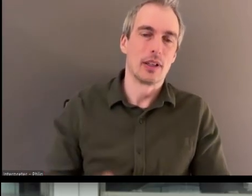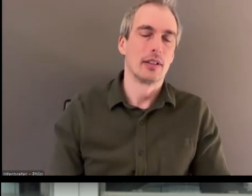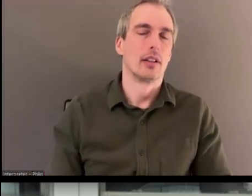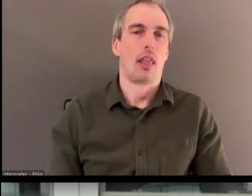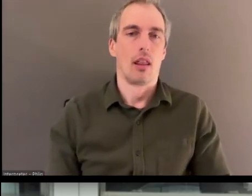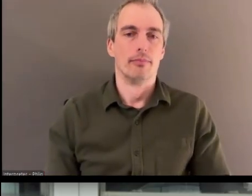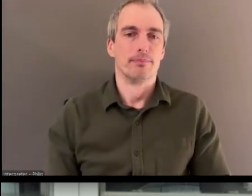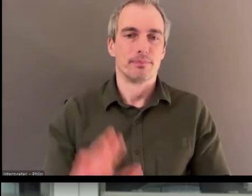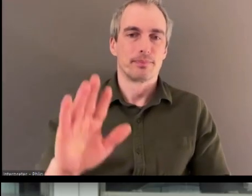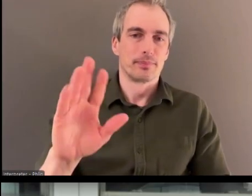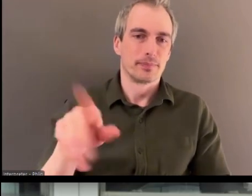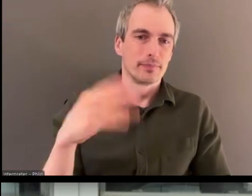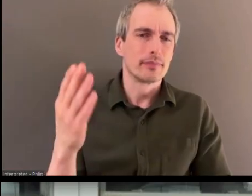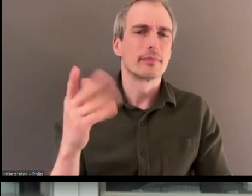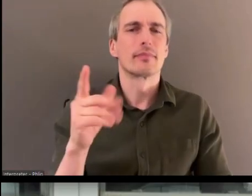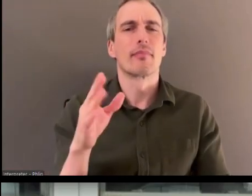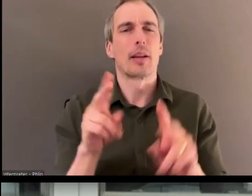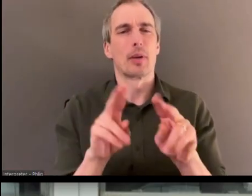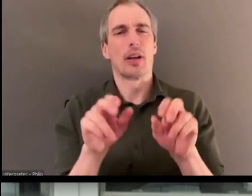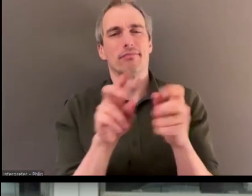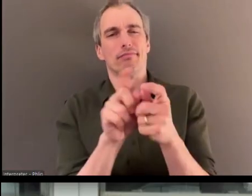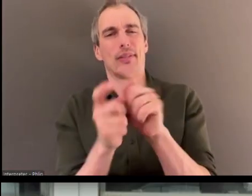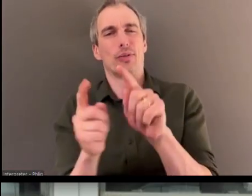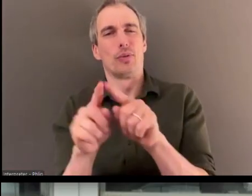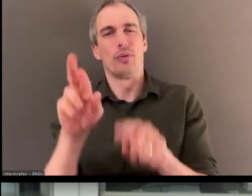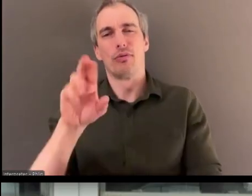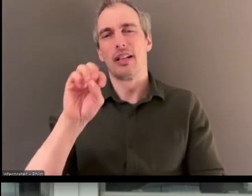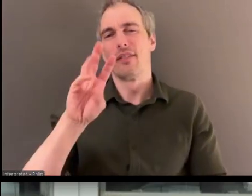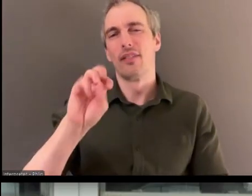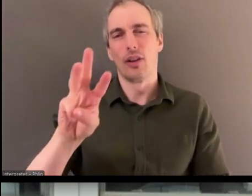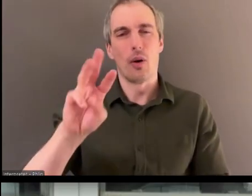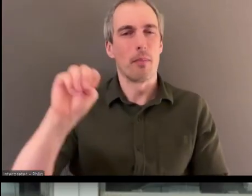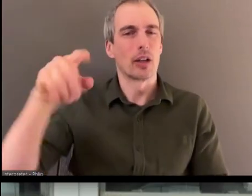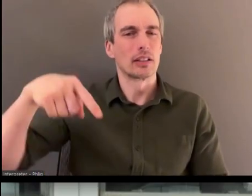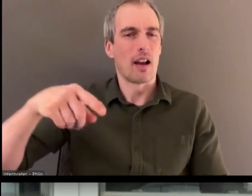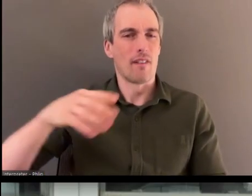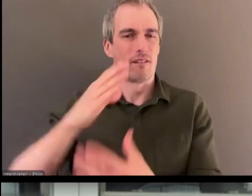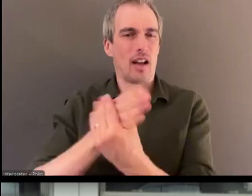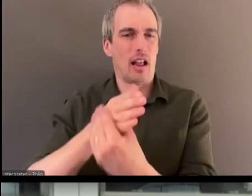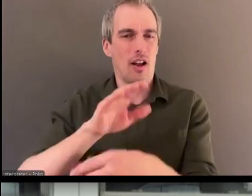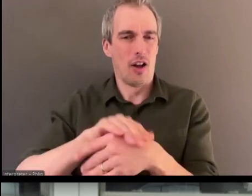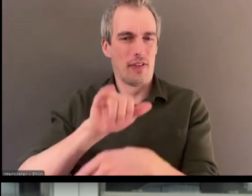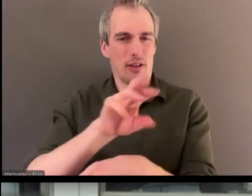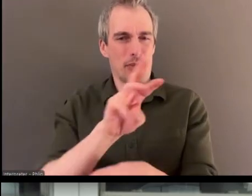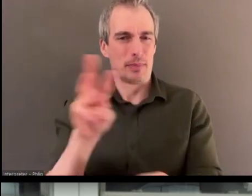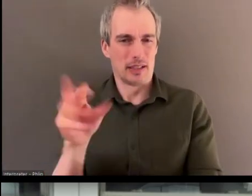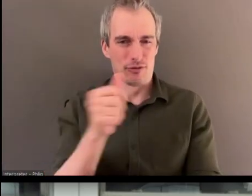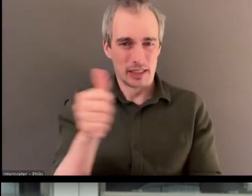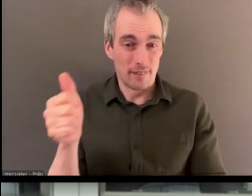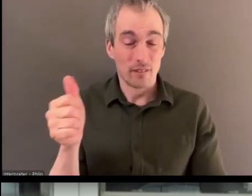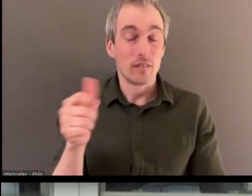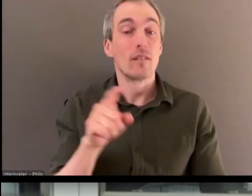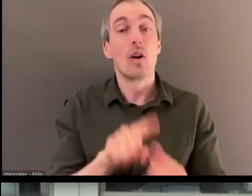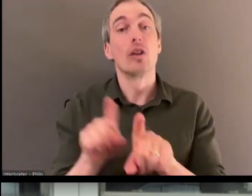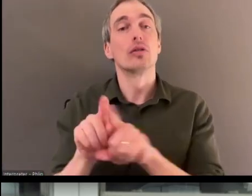We're also looking at implementing it with a system called Canvas which is our learning management system at UIC.